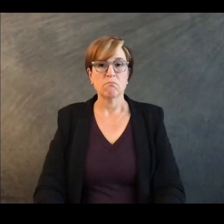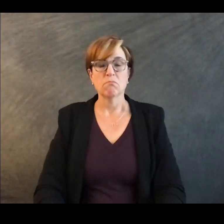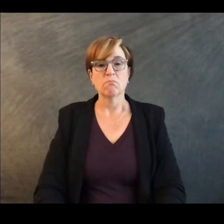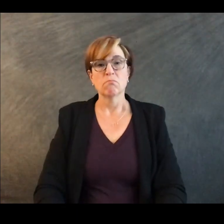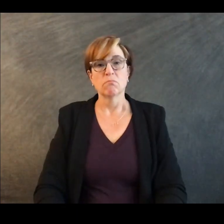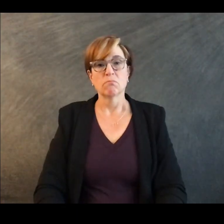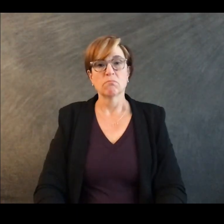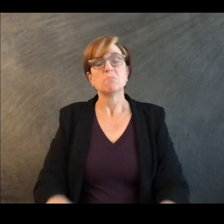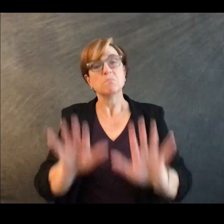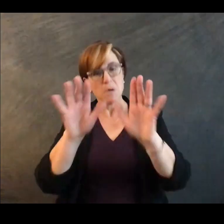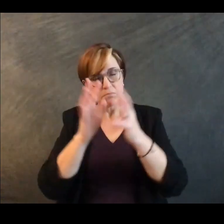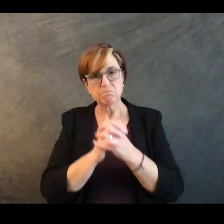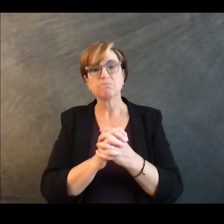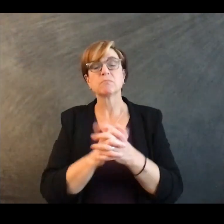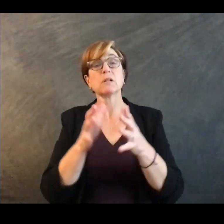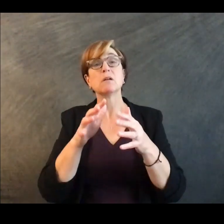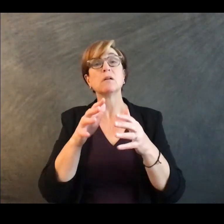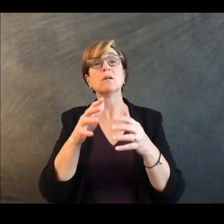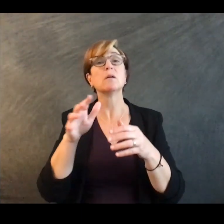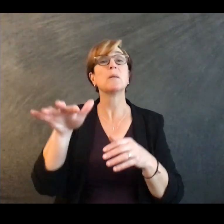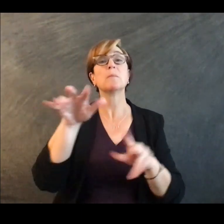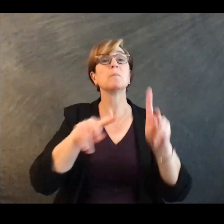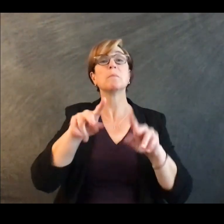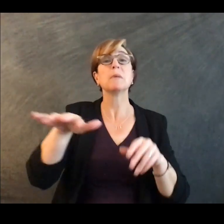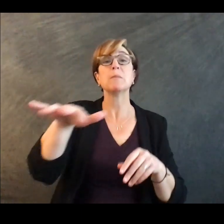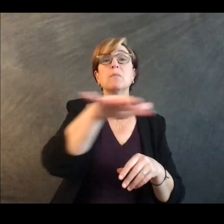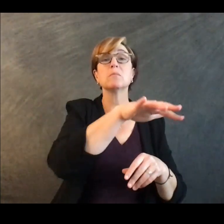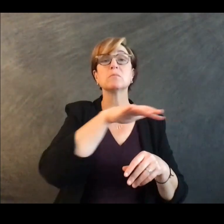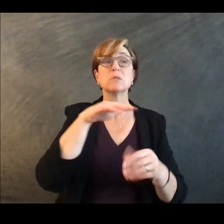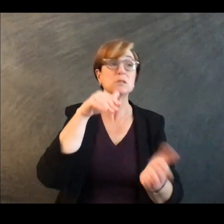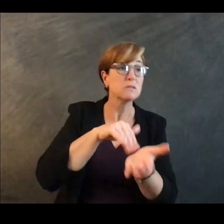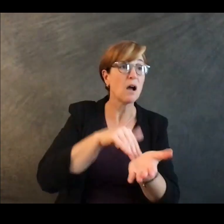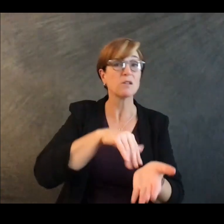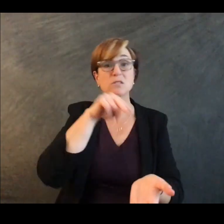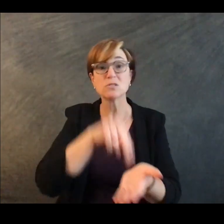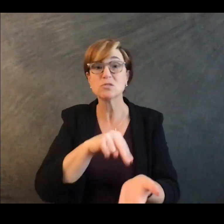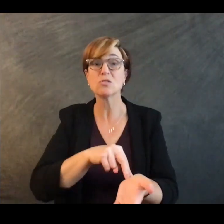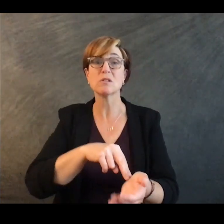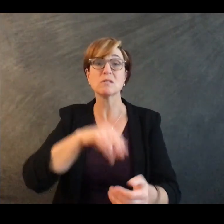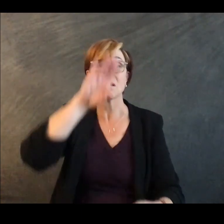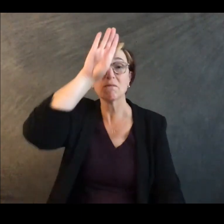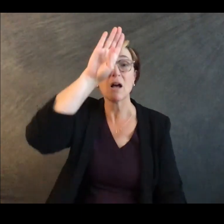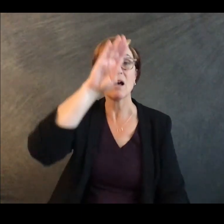doing an incredible job the doctors the nurses the firefighters the police all